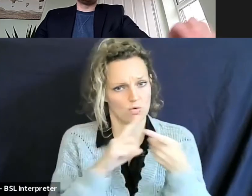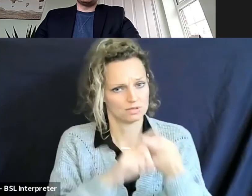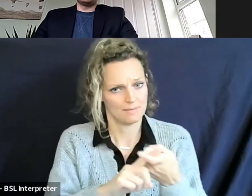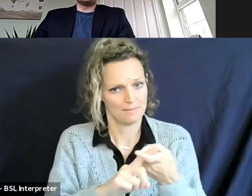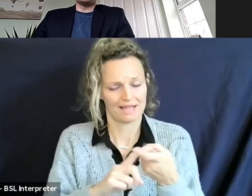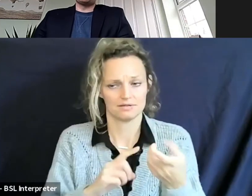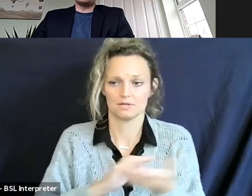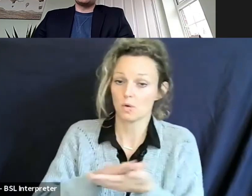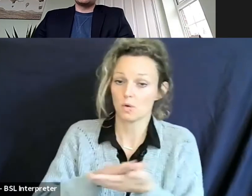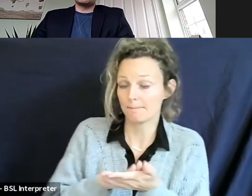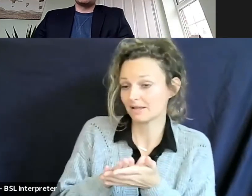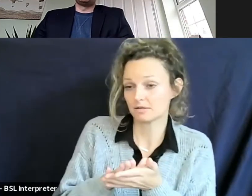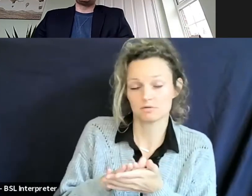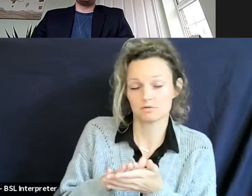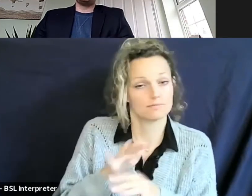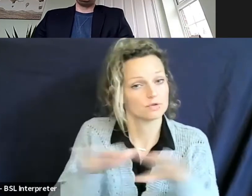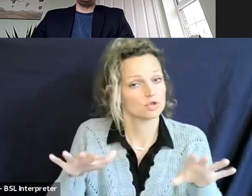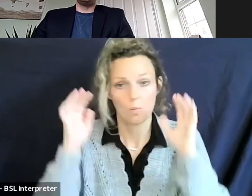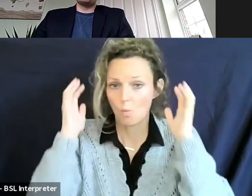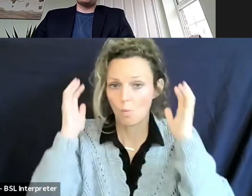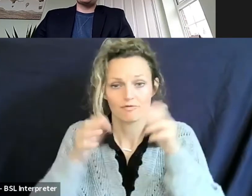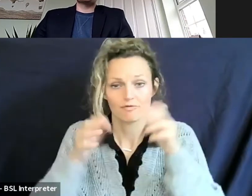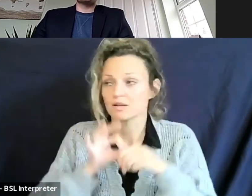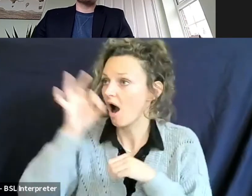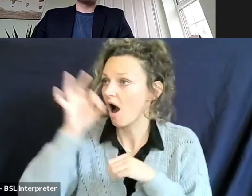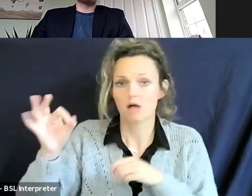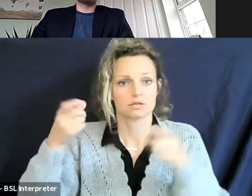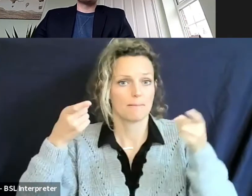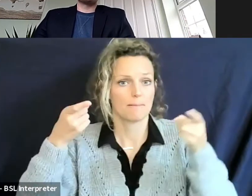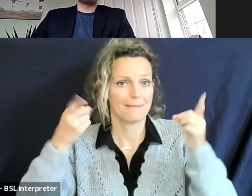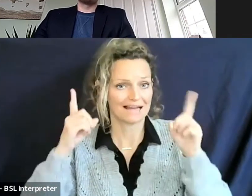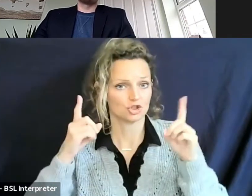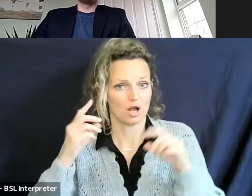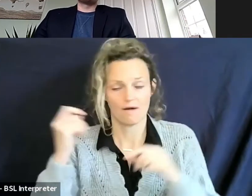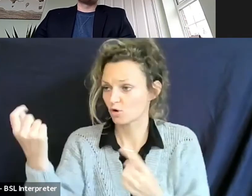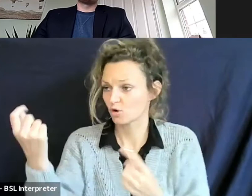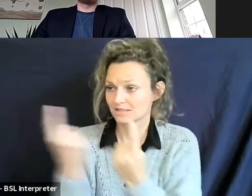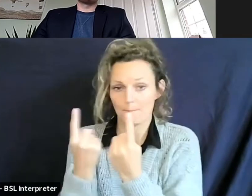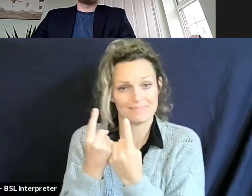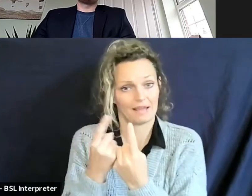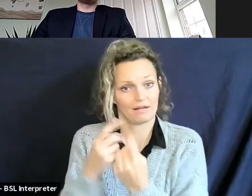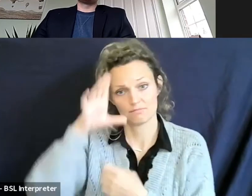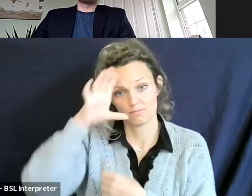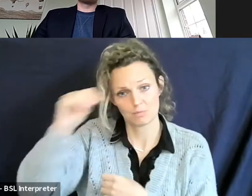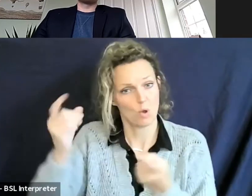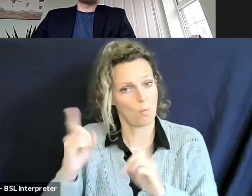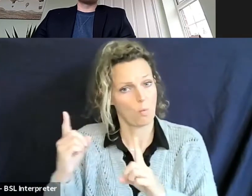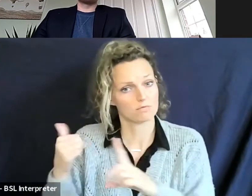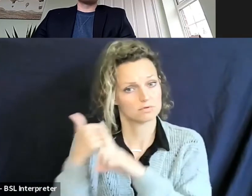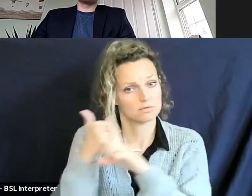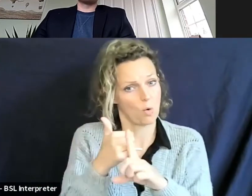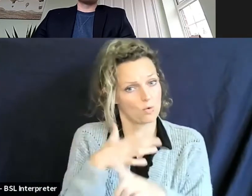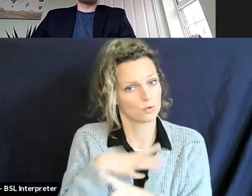So I can't expect my manager to go online and read a leaflet and know what I need. Really, know yourself, don't be scared to ask for anything.